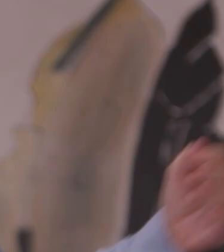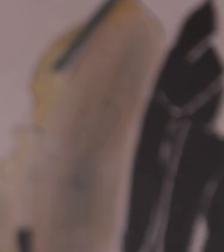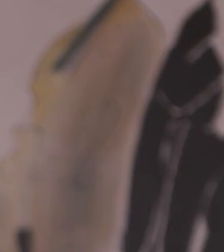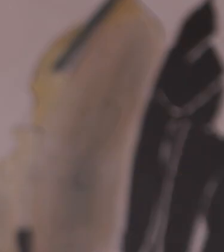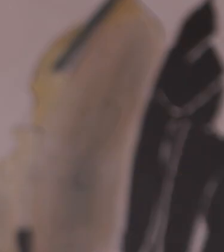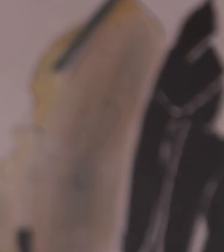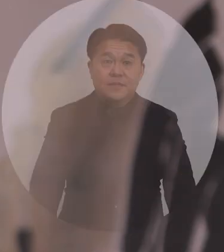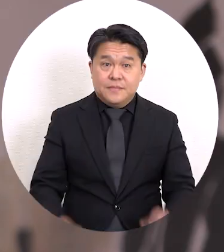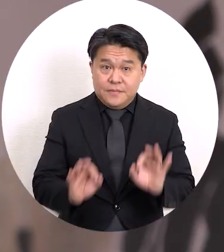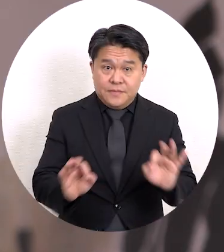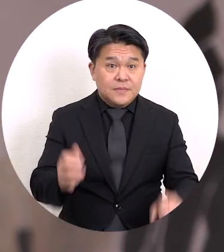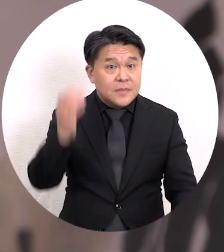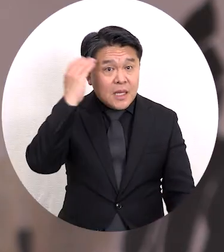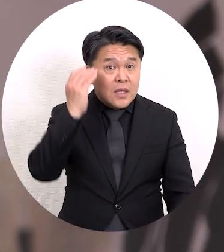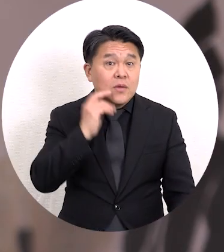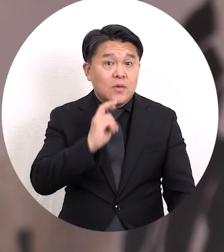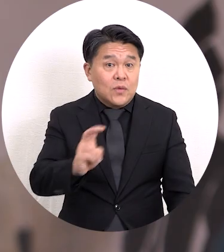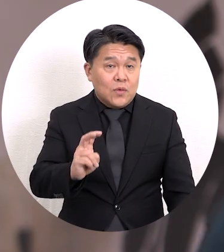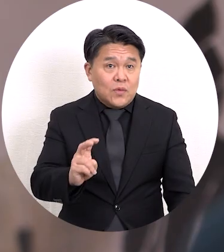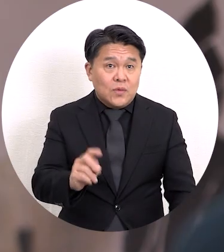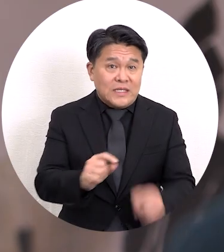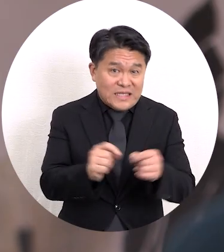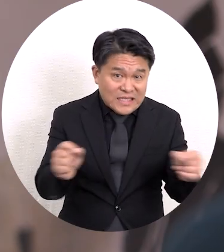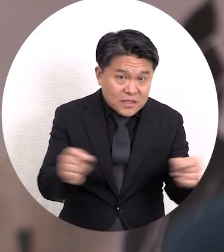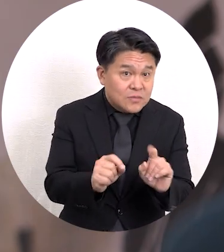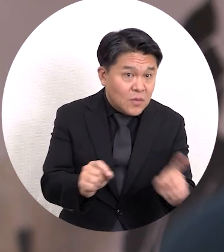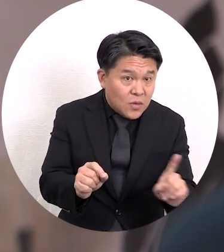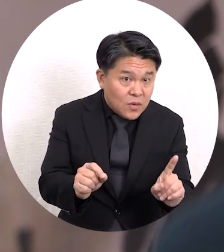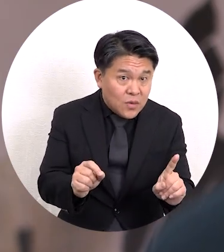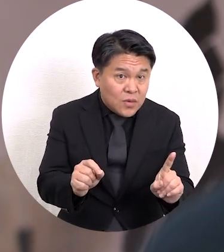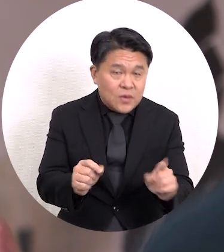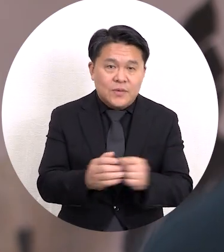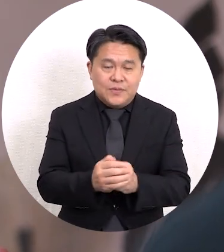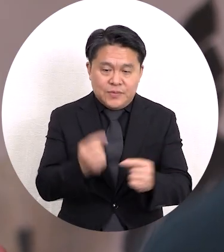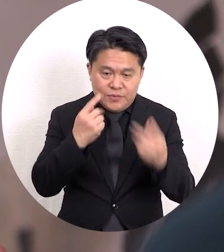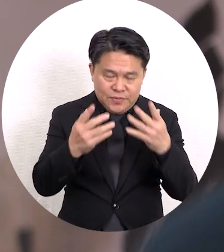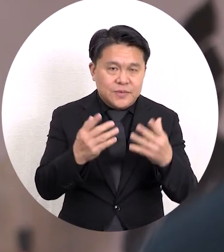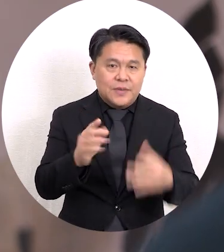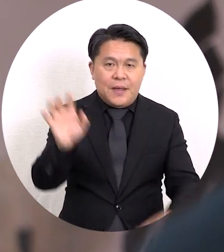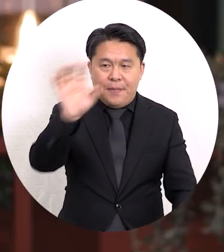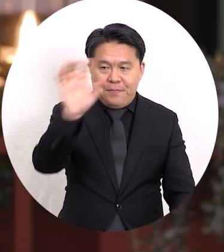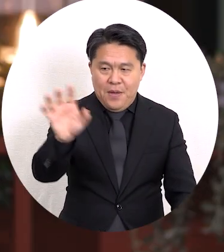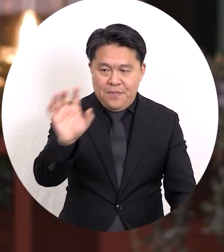So, in our music, the rhythm pattern, known as jangdan(장단), must be clearly and precisely repeated.